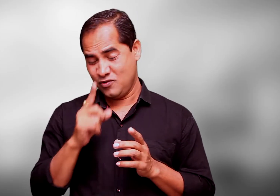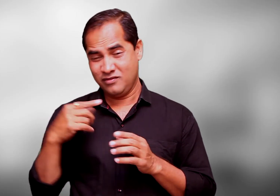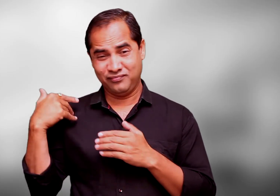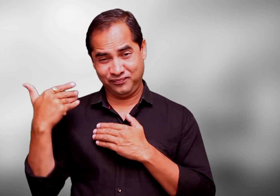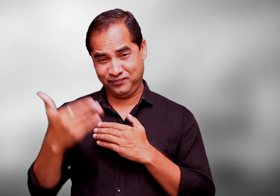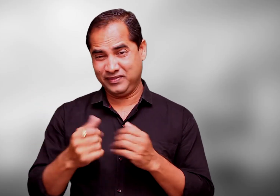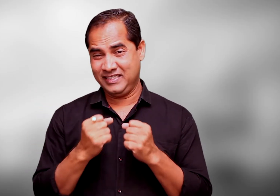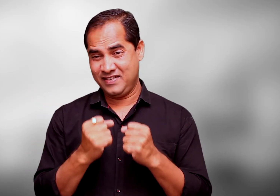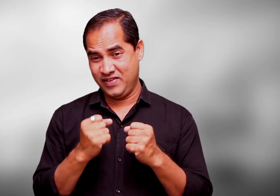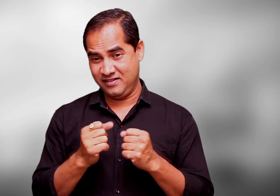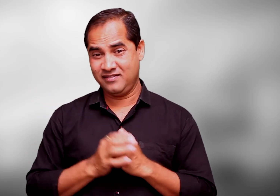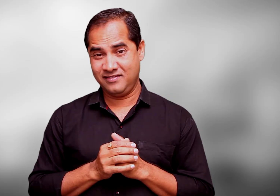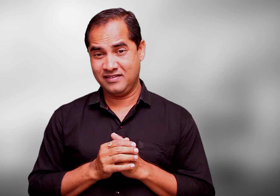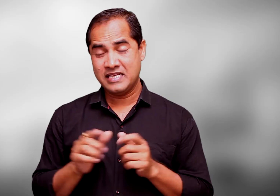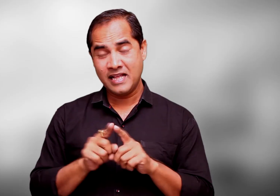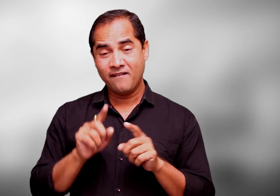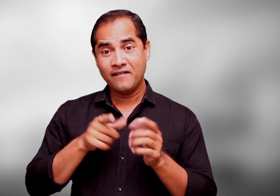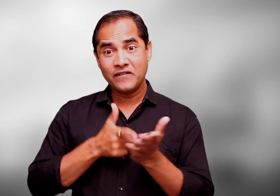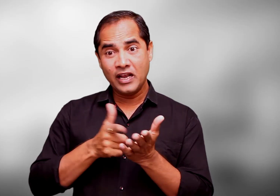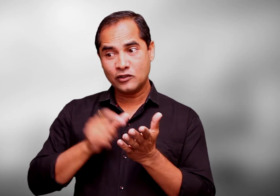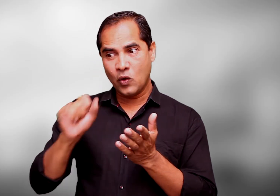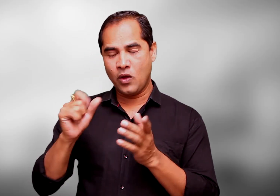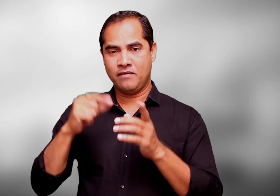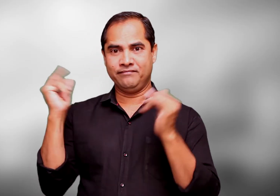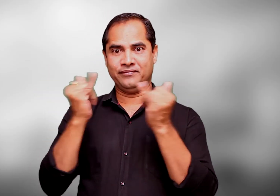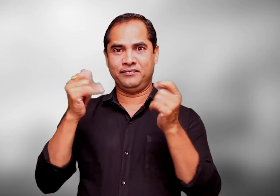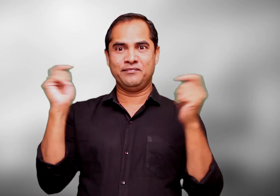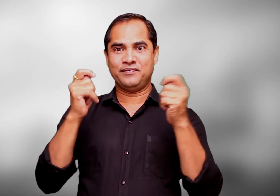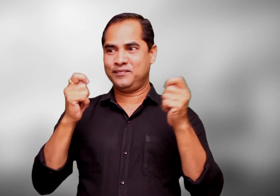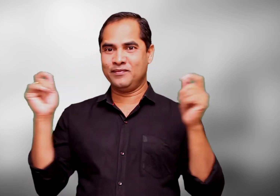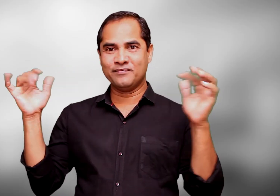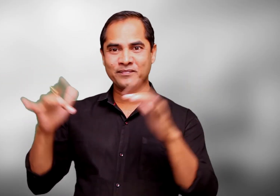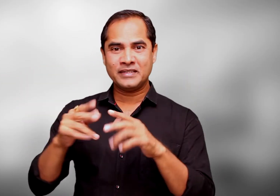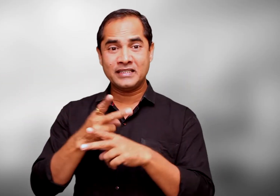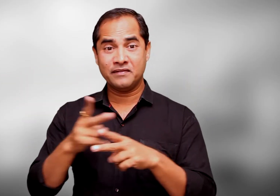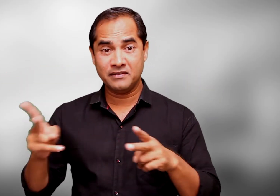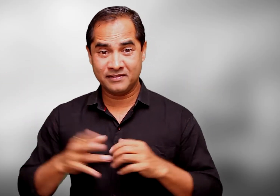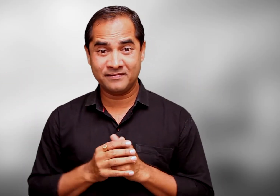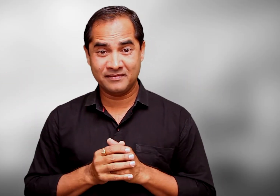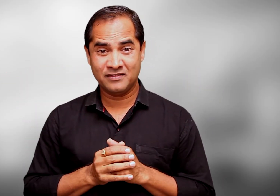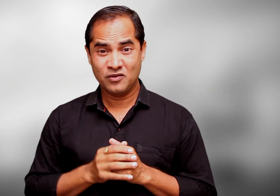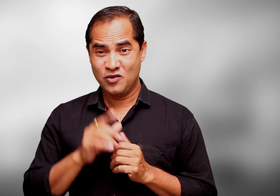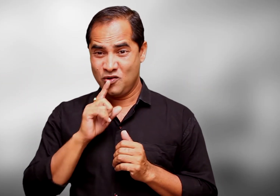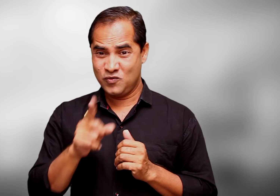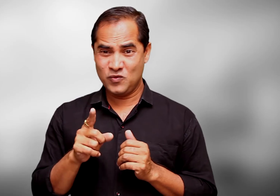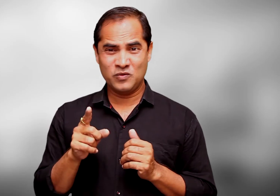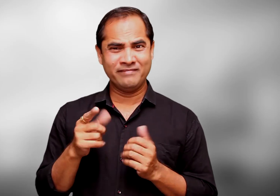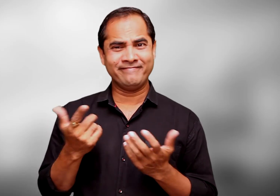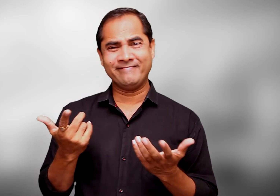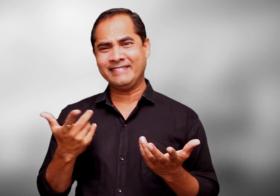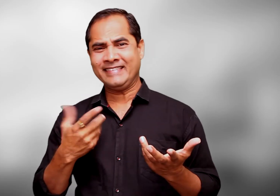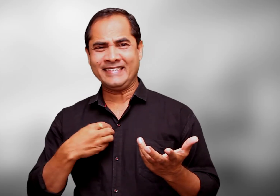How difficult it had been, particularly the day at the village fair,